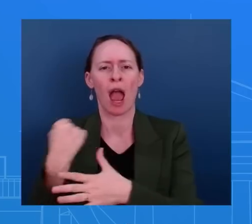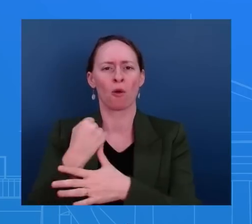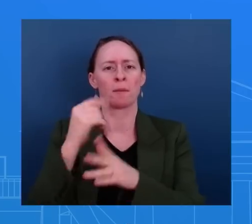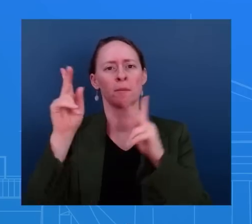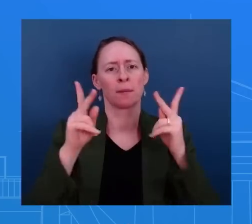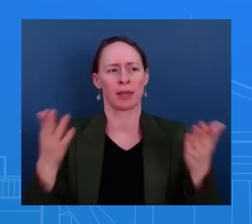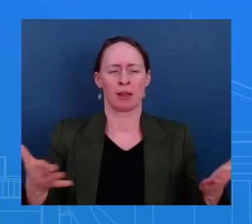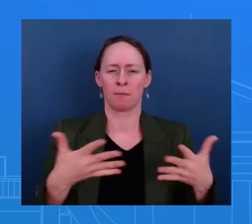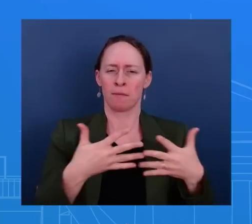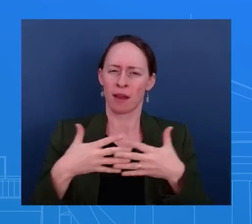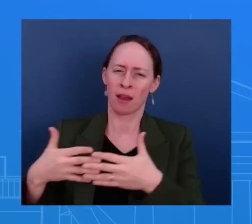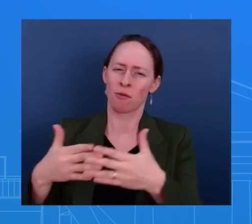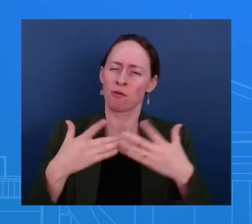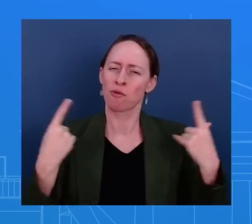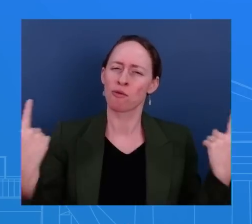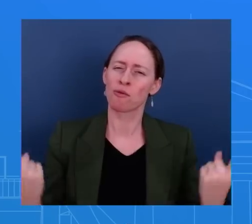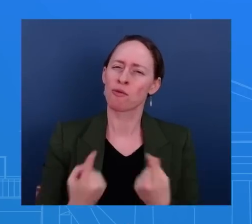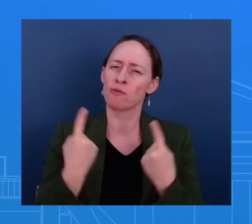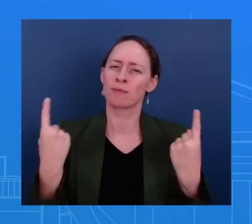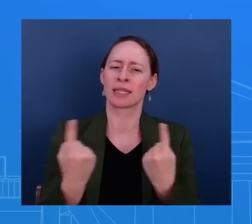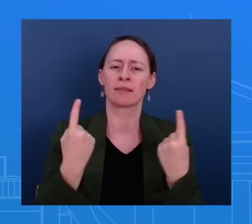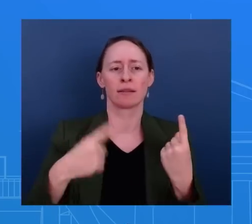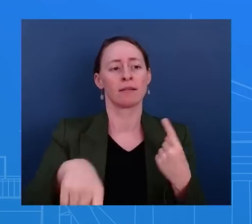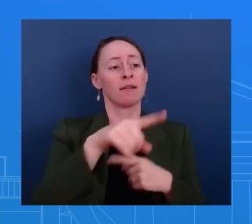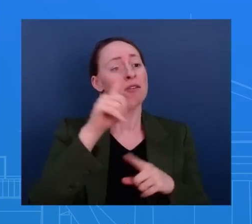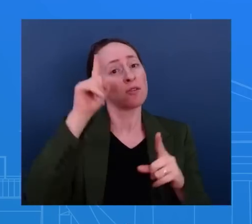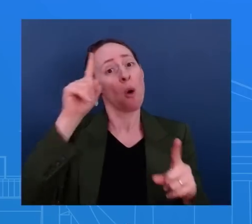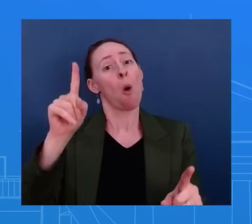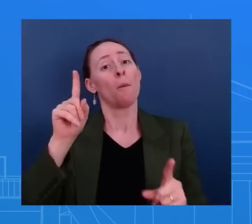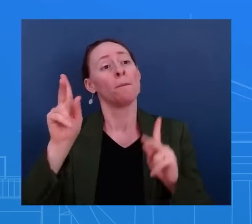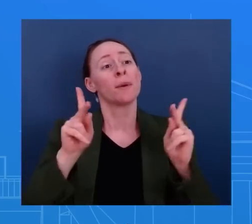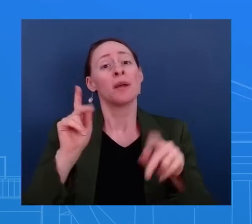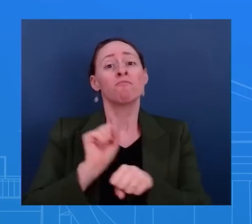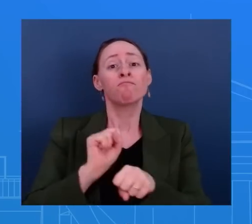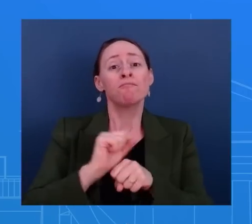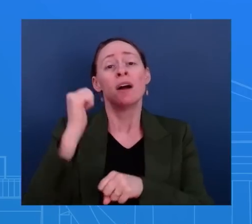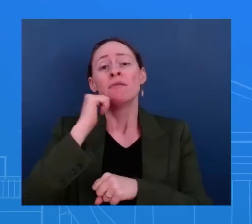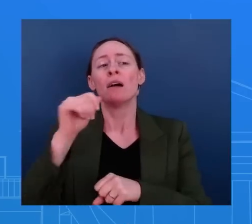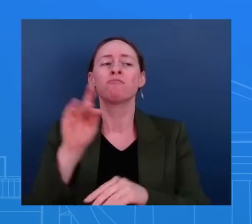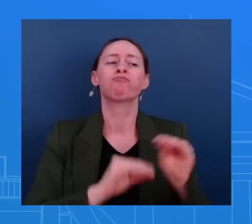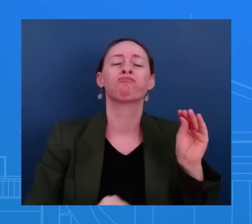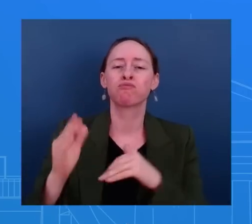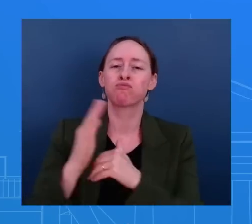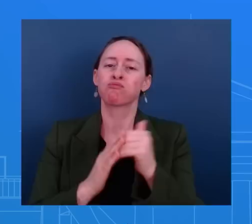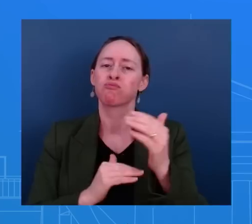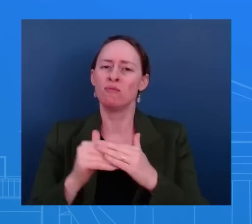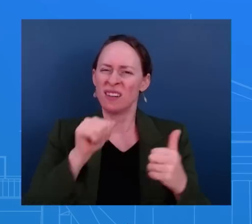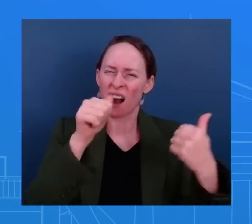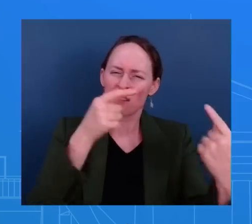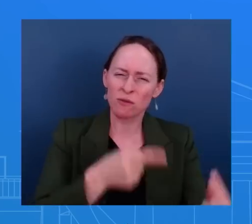something the president says very often. And so -- and we've shown that. We've shown that in the policies that we've laid out.